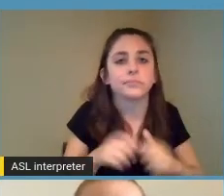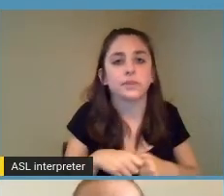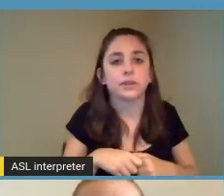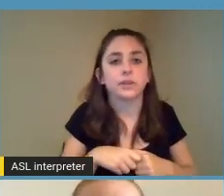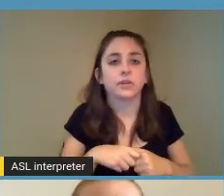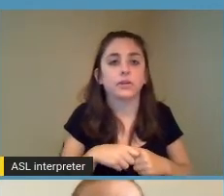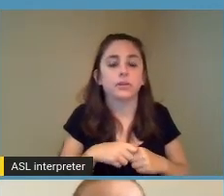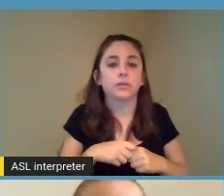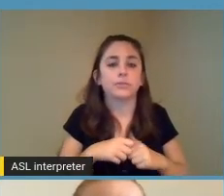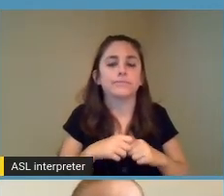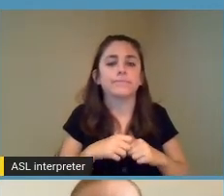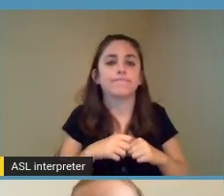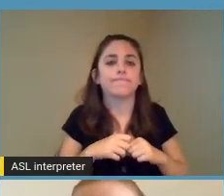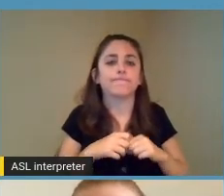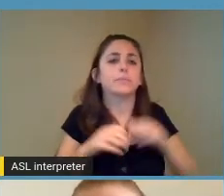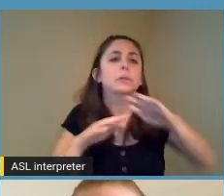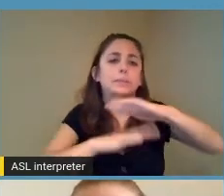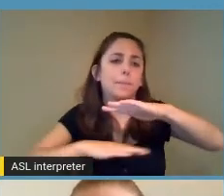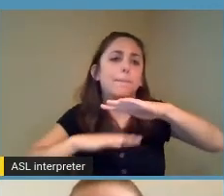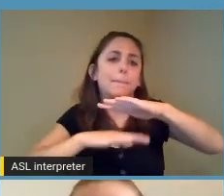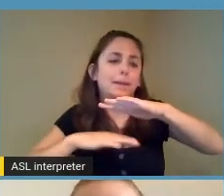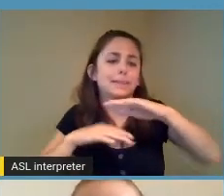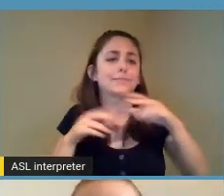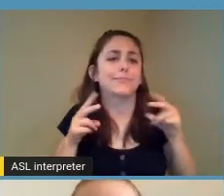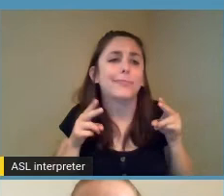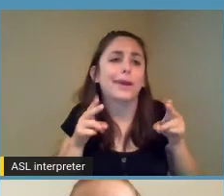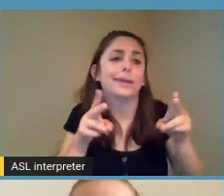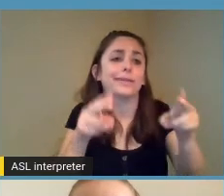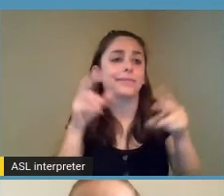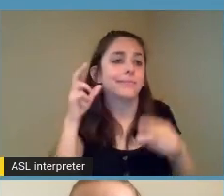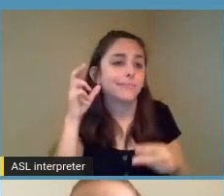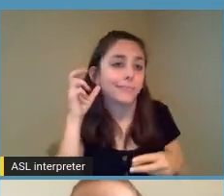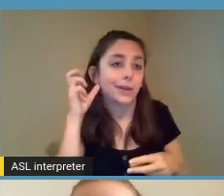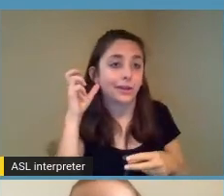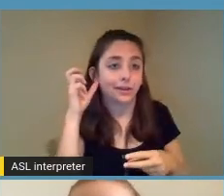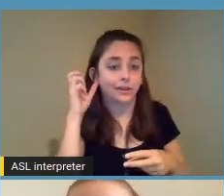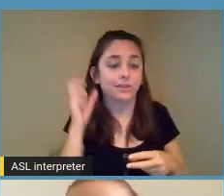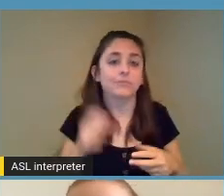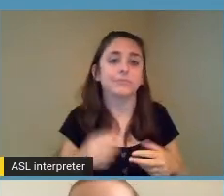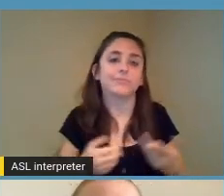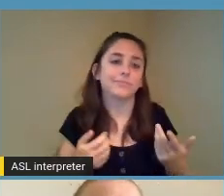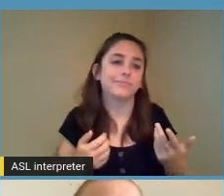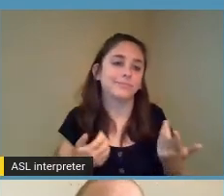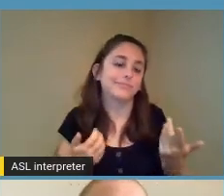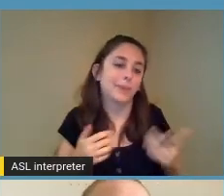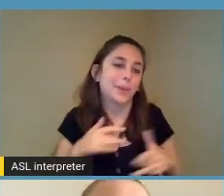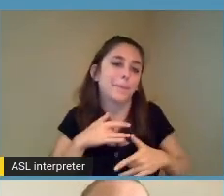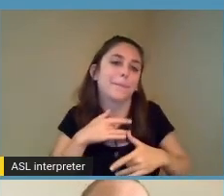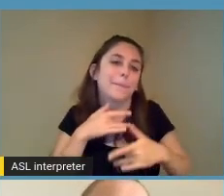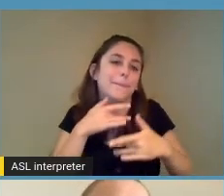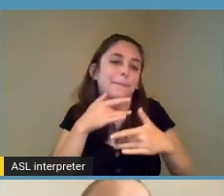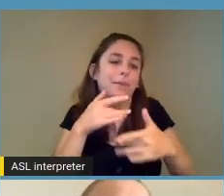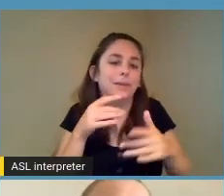the basics of editing audio. Is mostly cutting things out that you don't want and moving